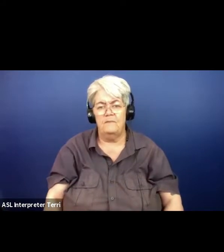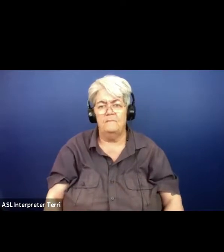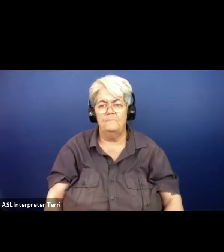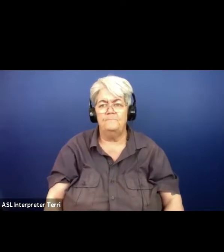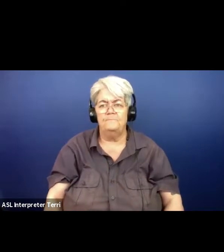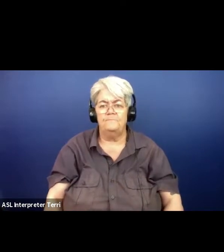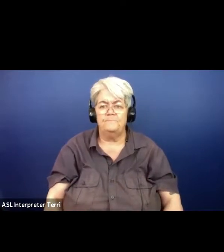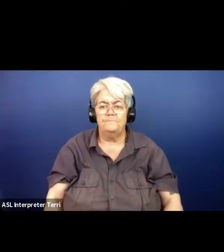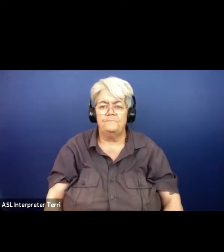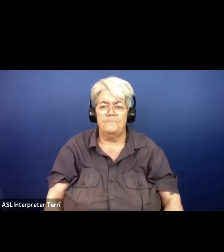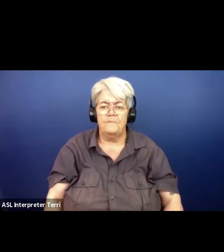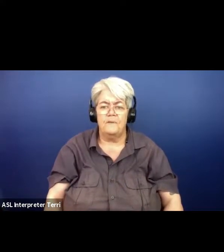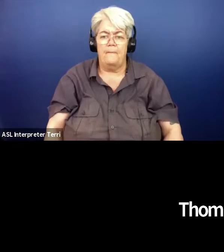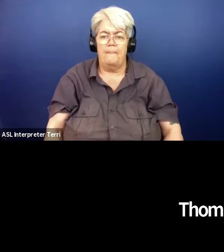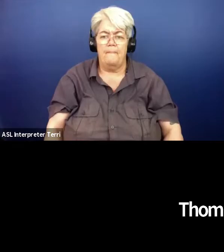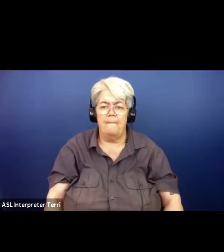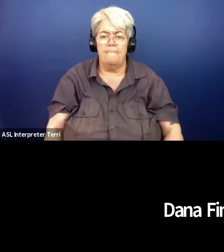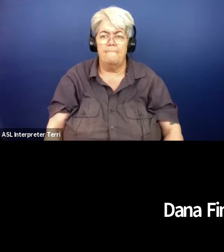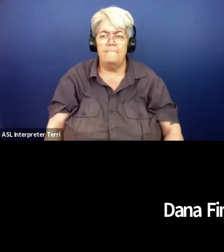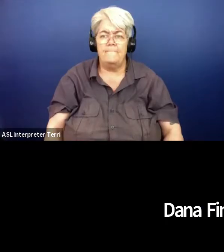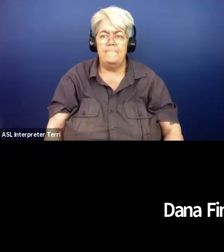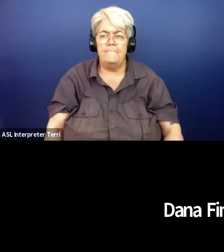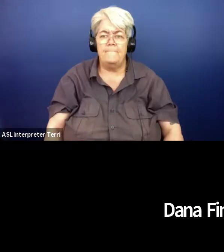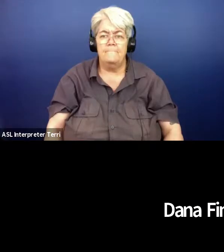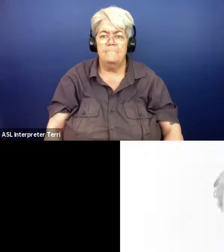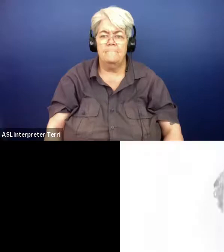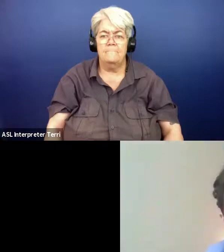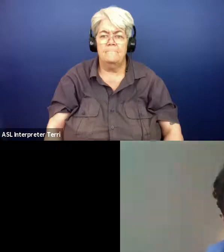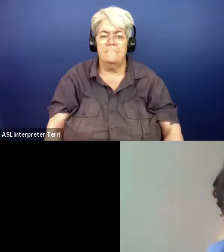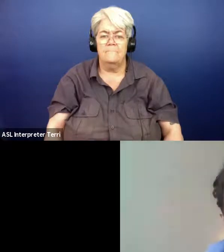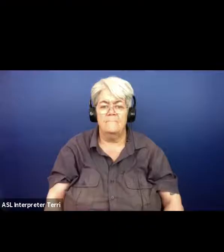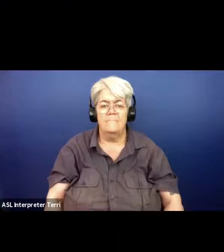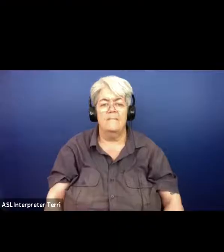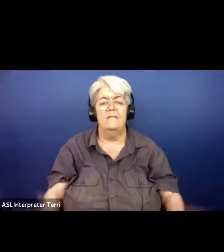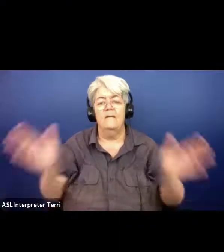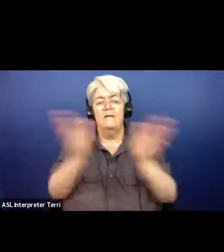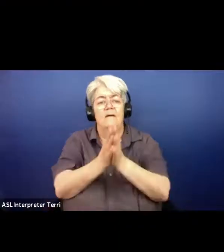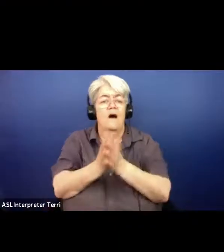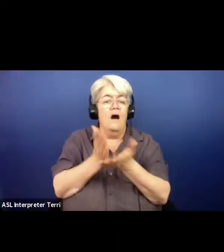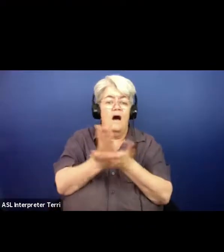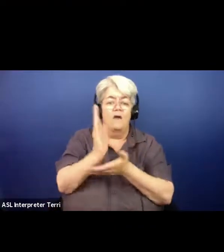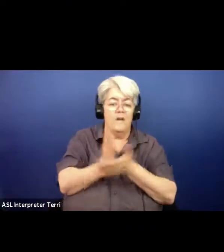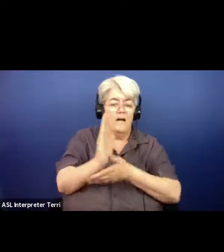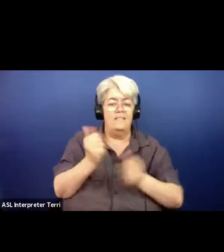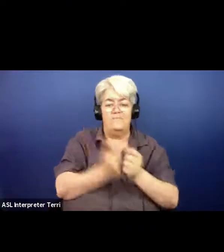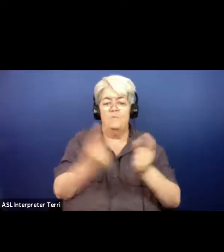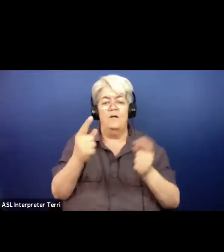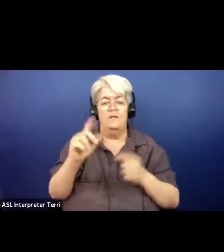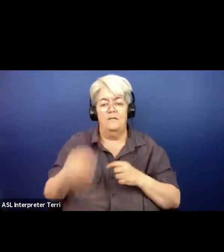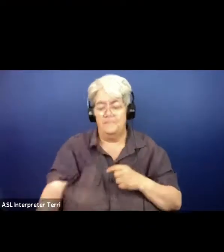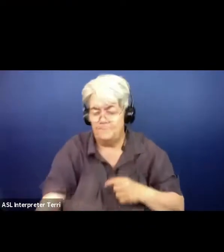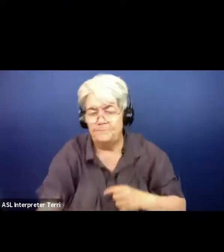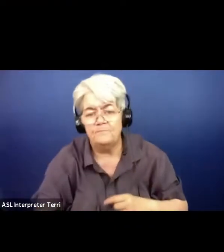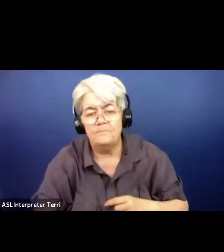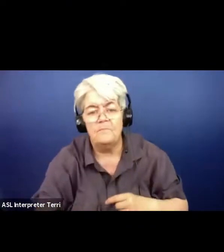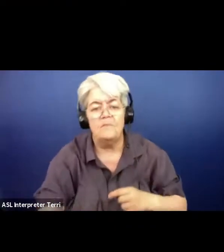All right. Everybody, just want to bring everybody back. Thank you so much to everybody.